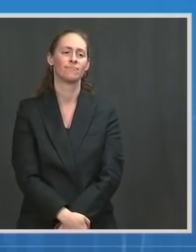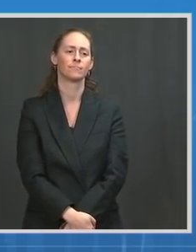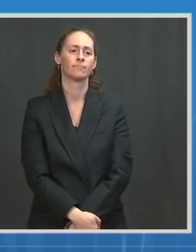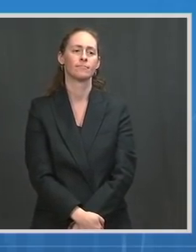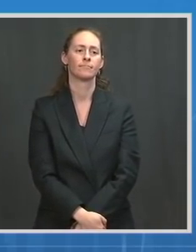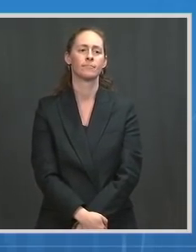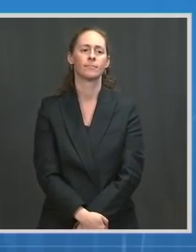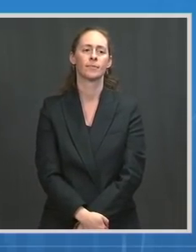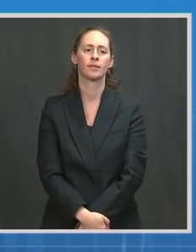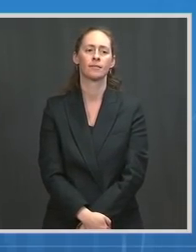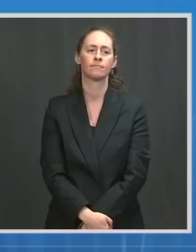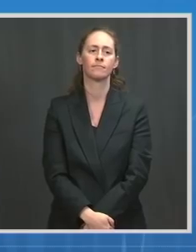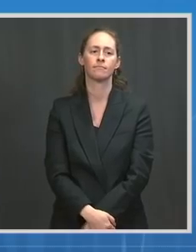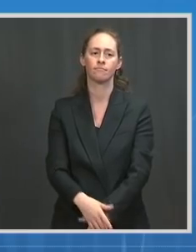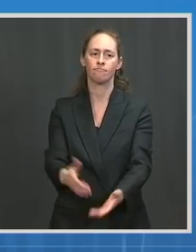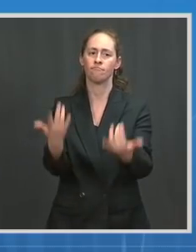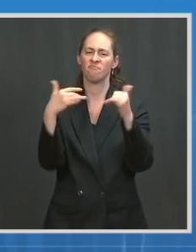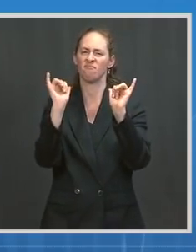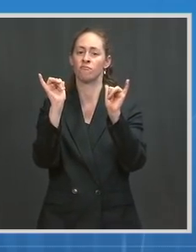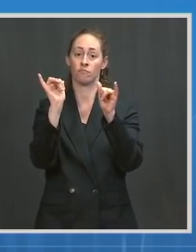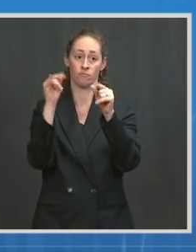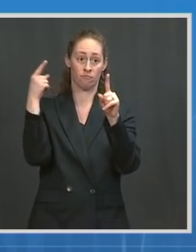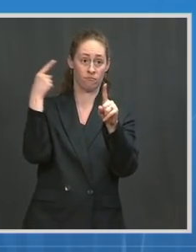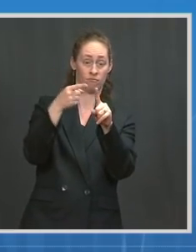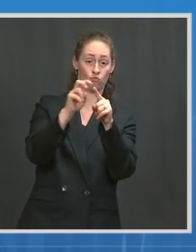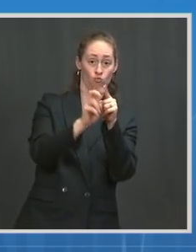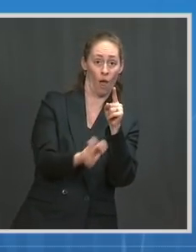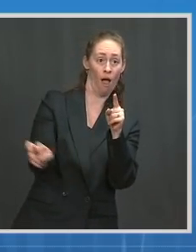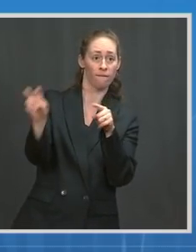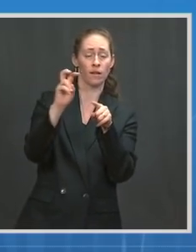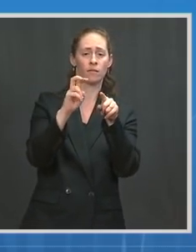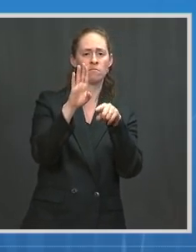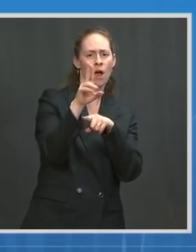when you travel on buses, trains, and other forms of public transportation,